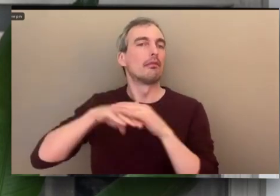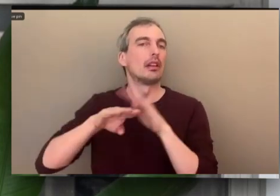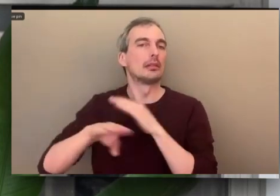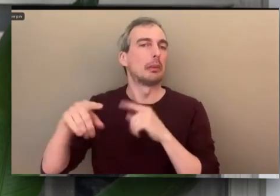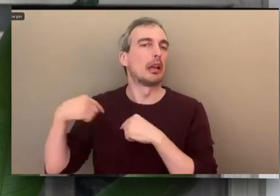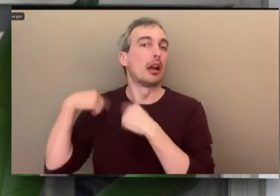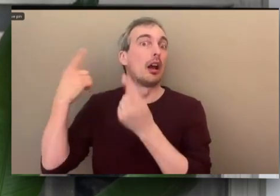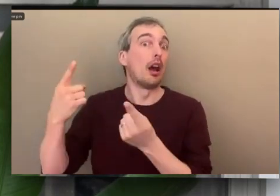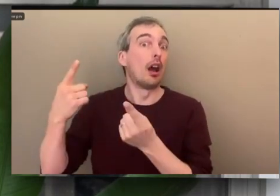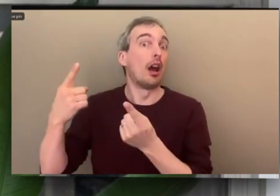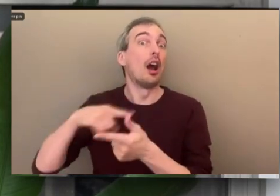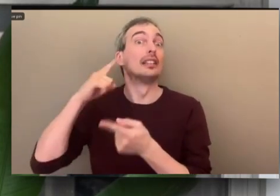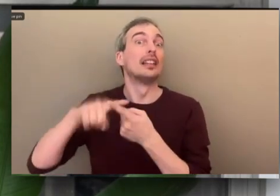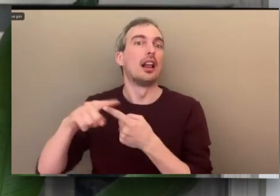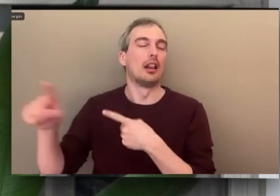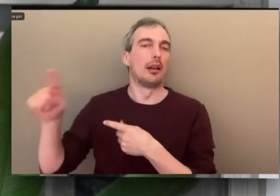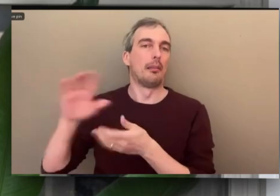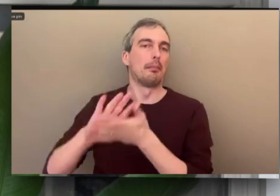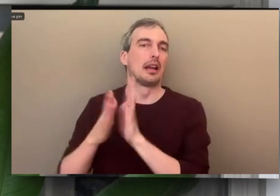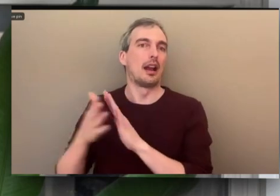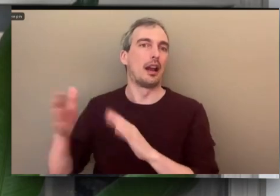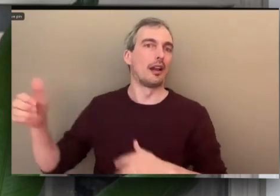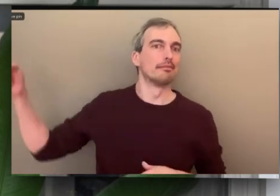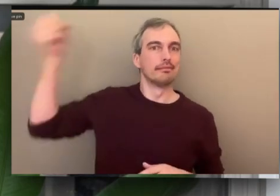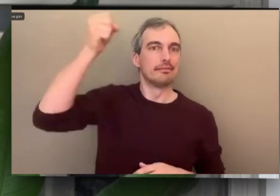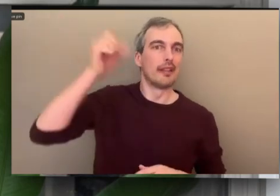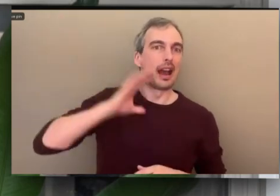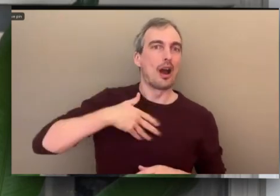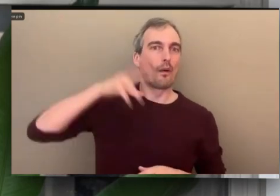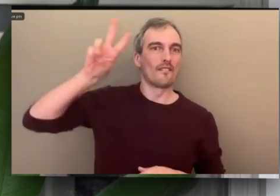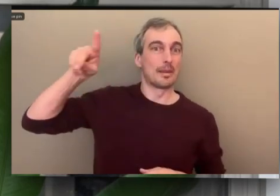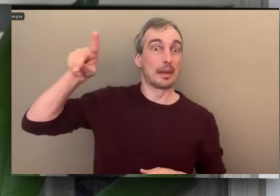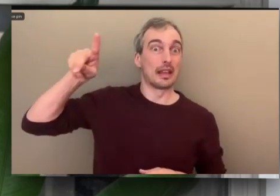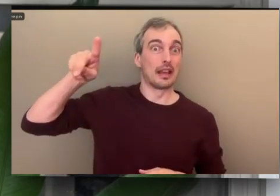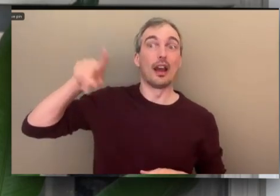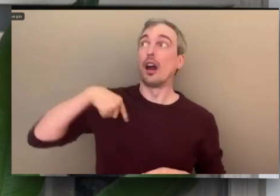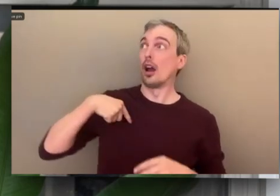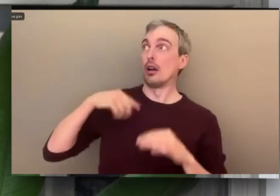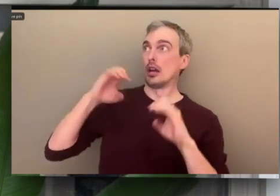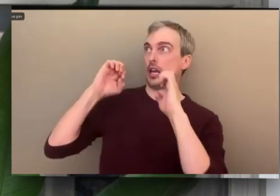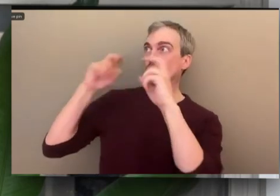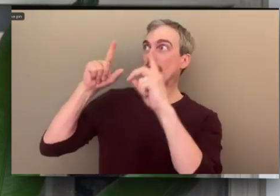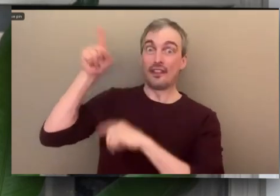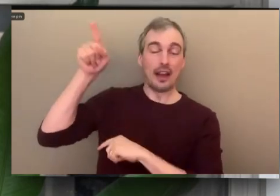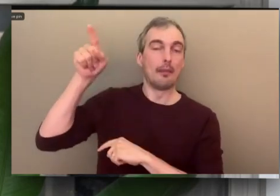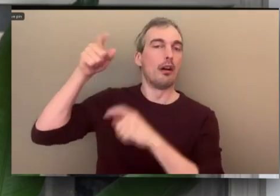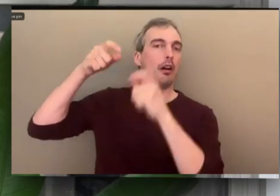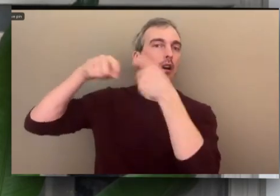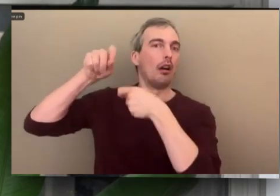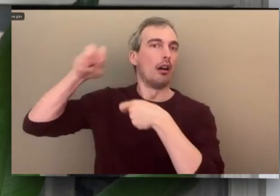So that's another aspect of it. We're also really lucky -- our CO, Hans, he is all about societal types of